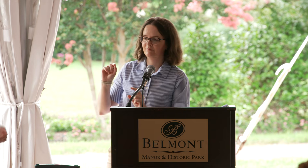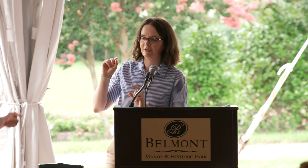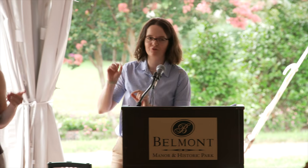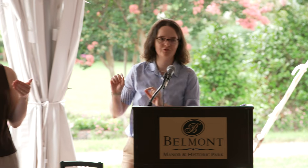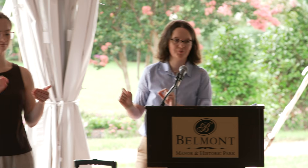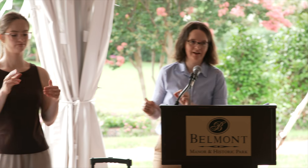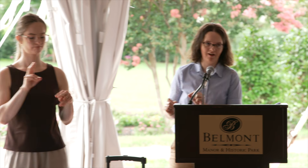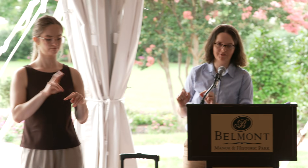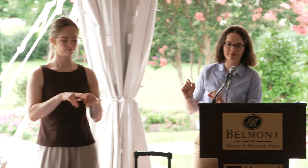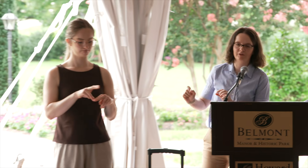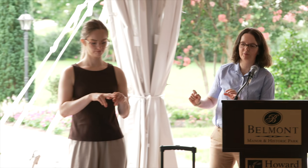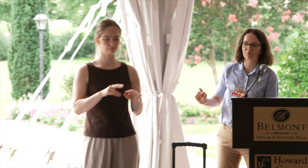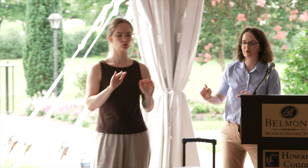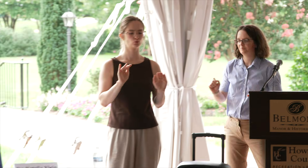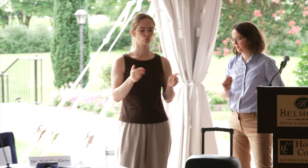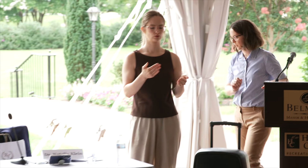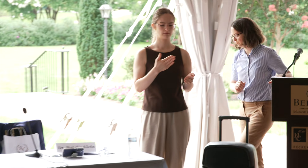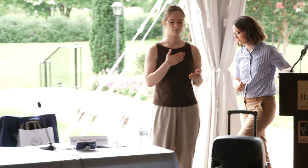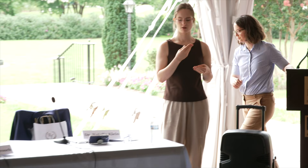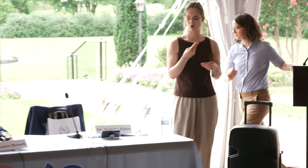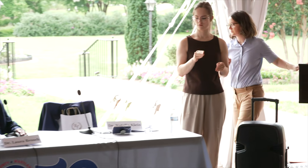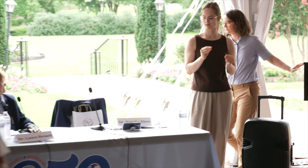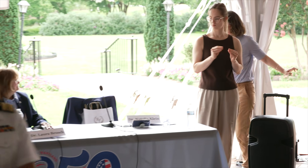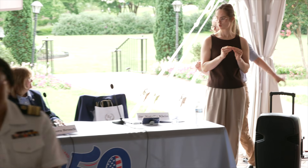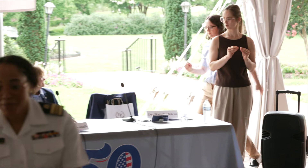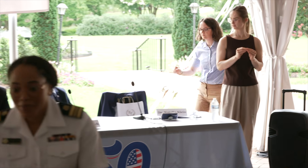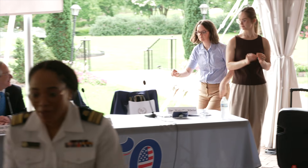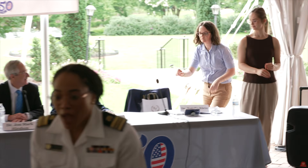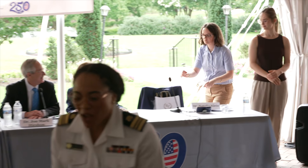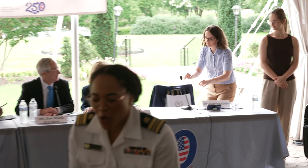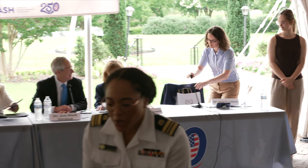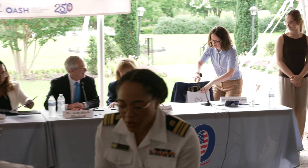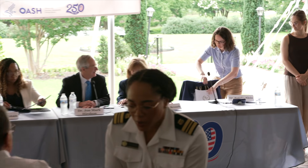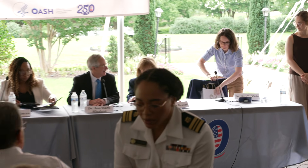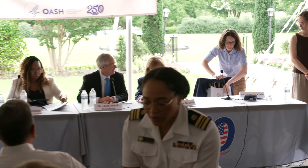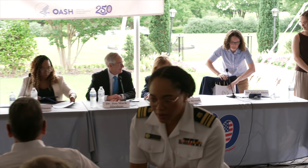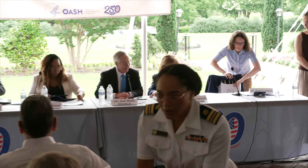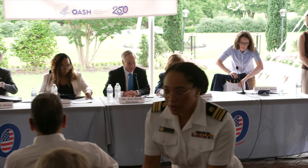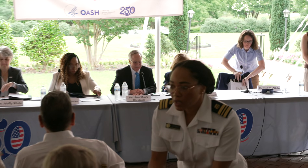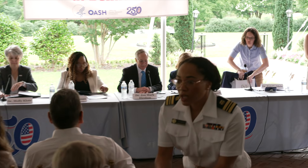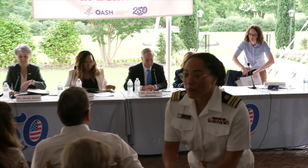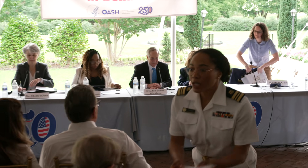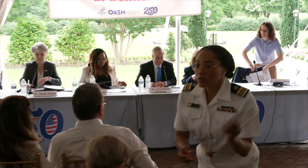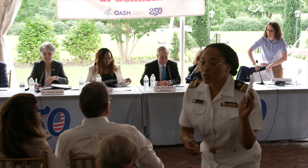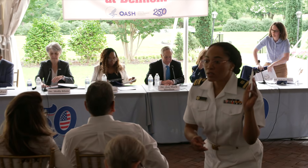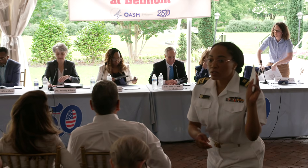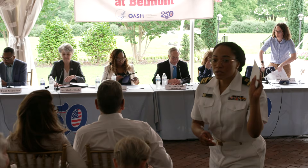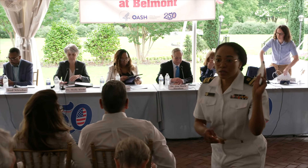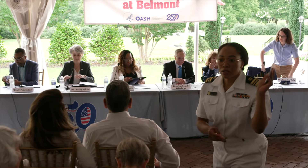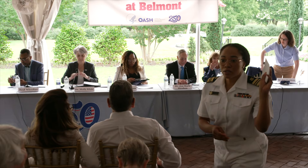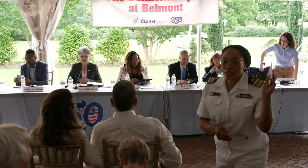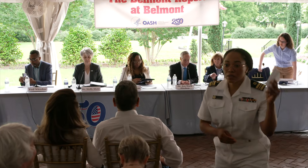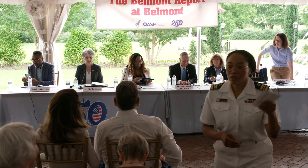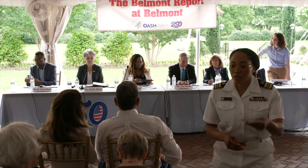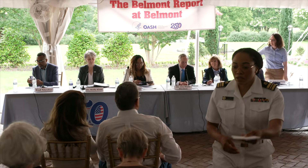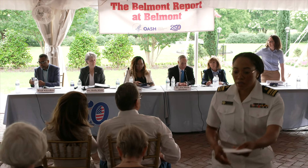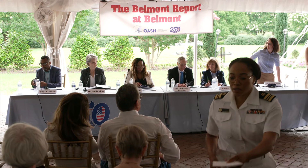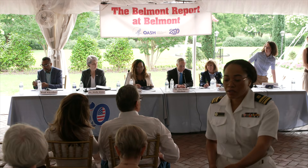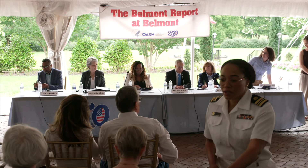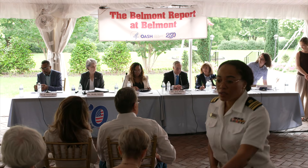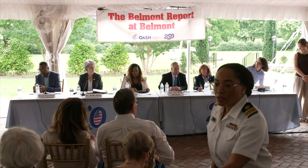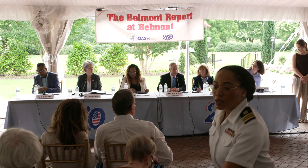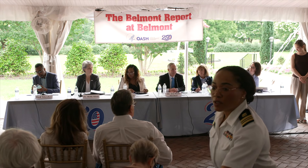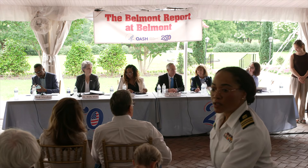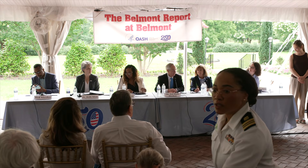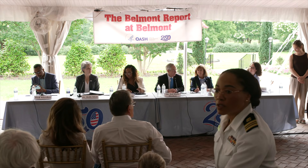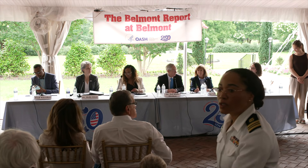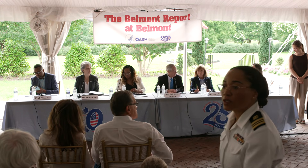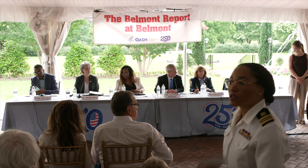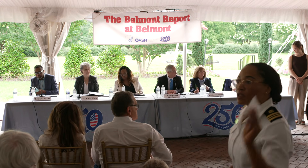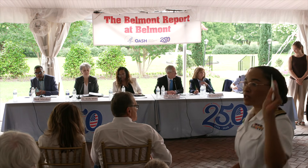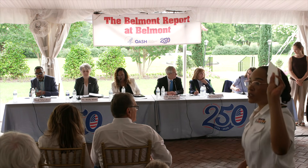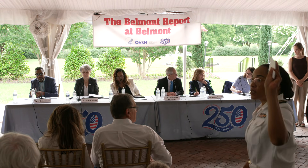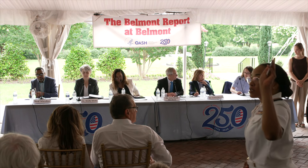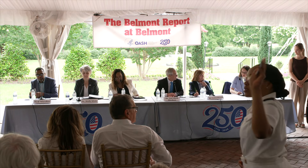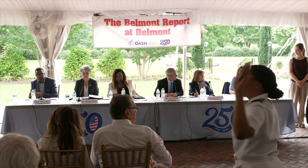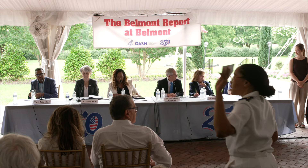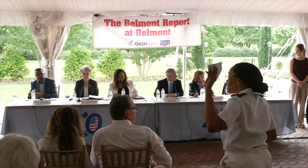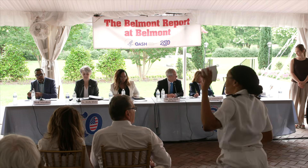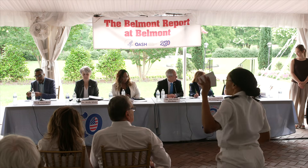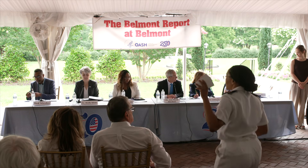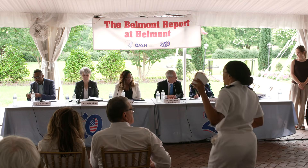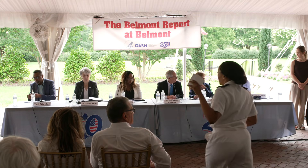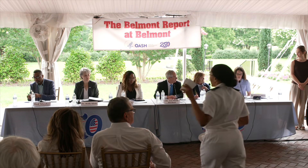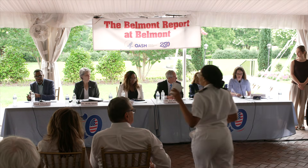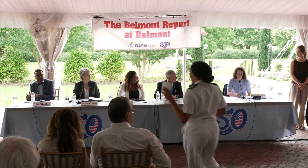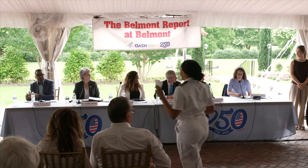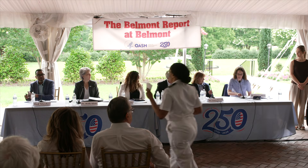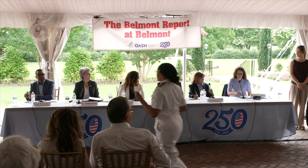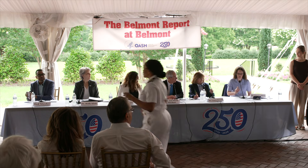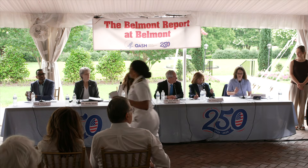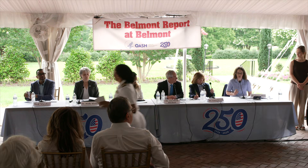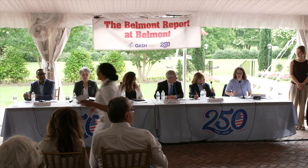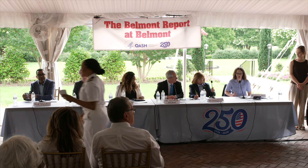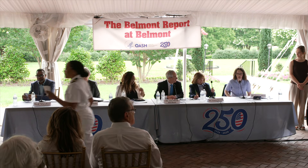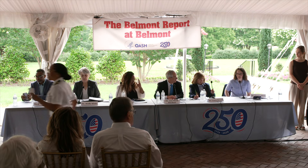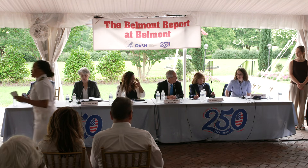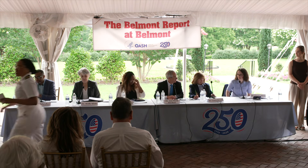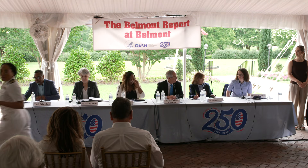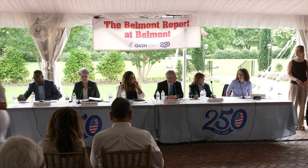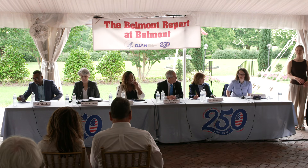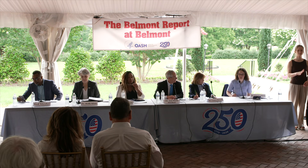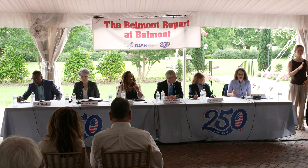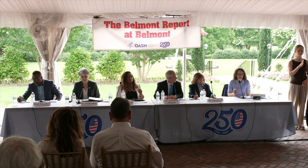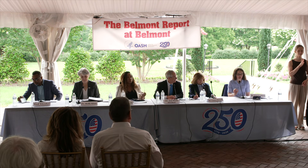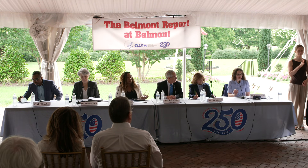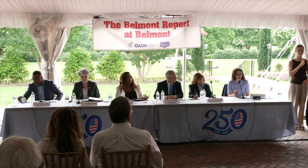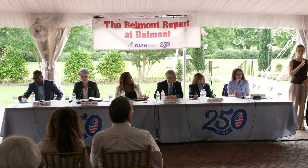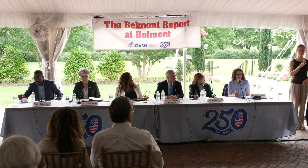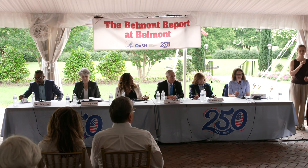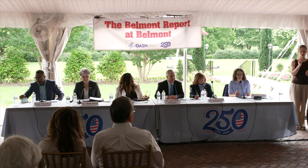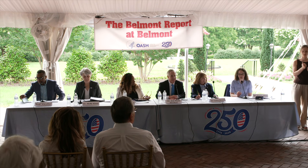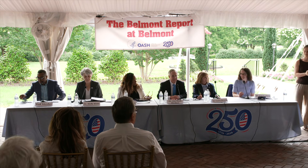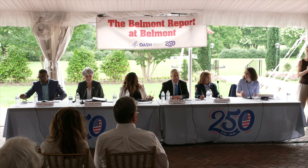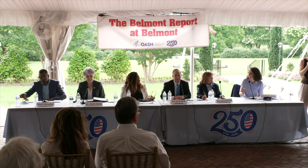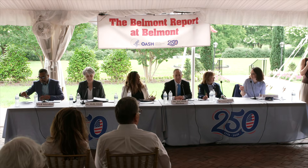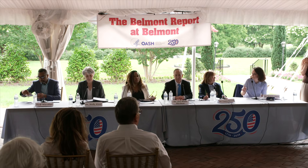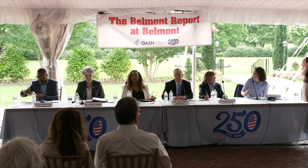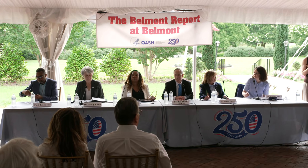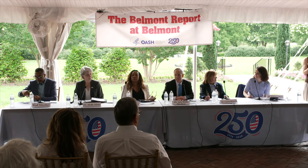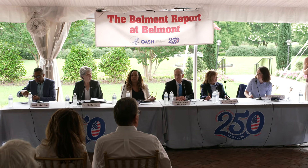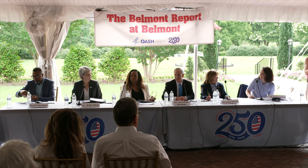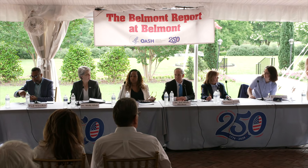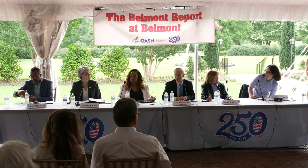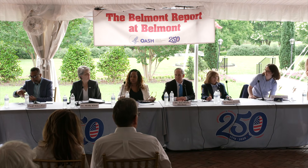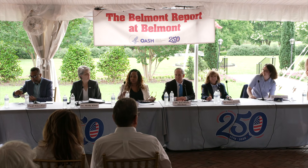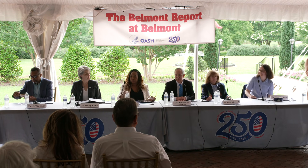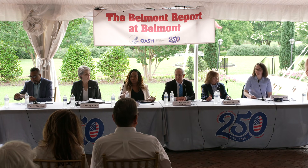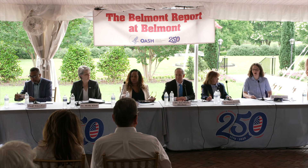then introduce my office a little bit more. Okay. Does everyone hear? Okay, these are push-to-talk